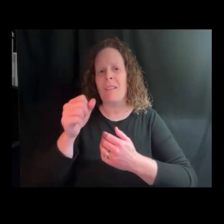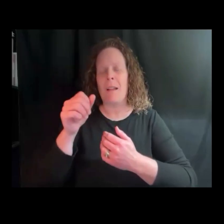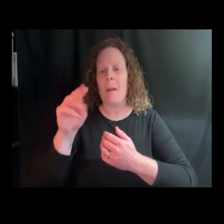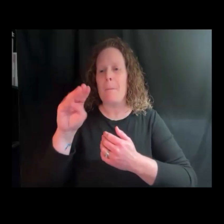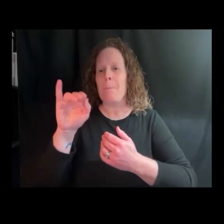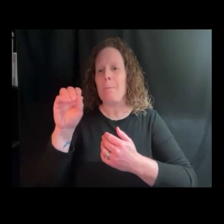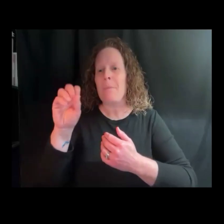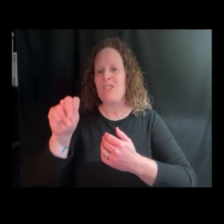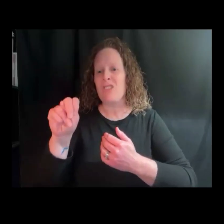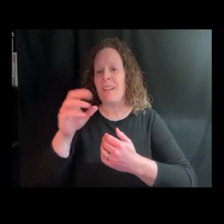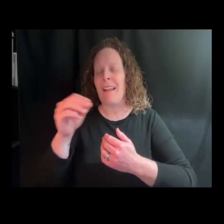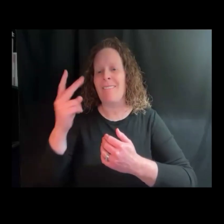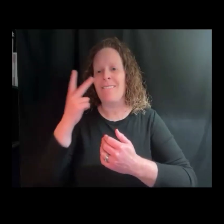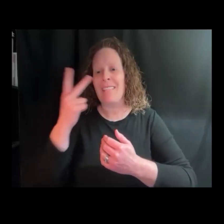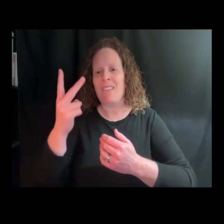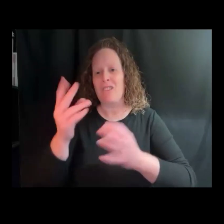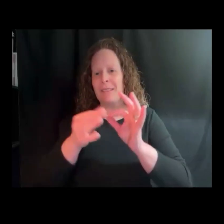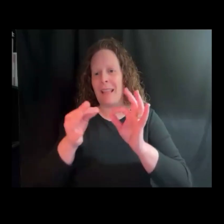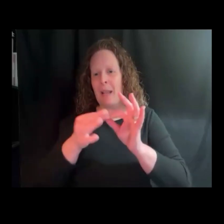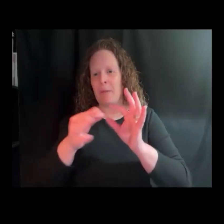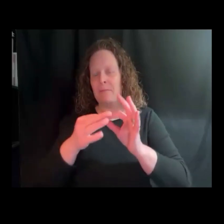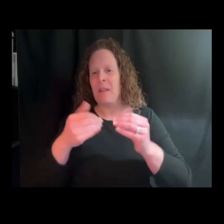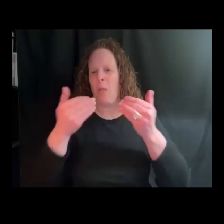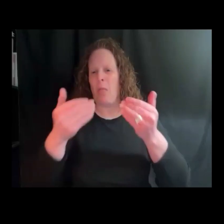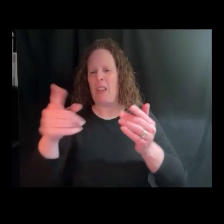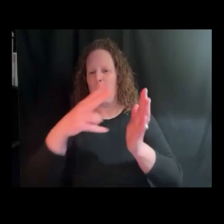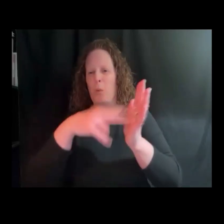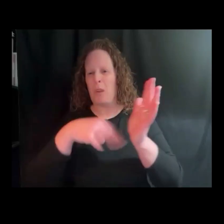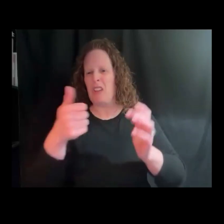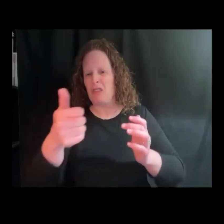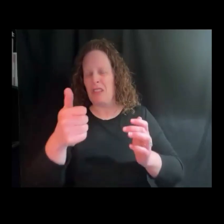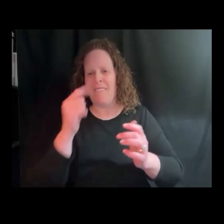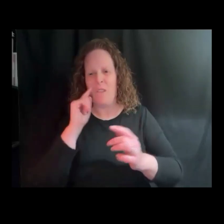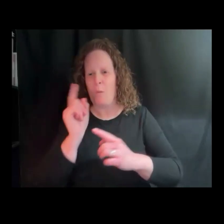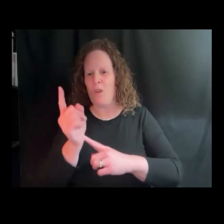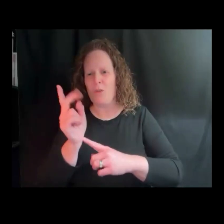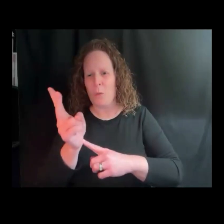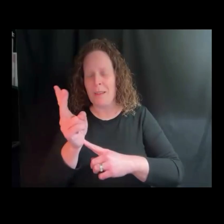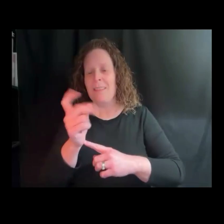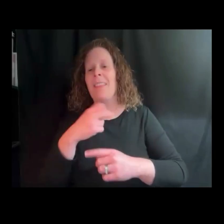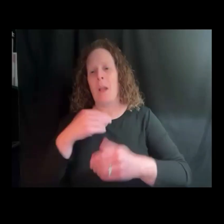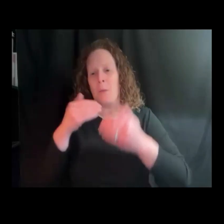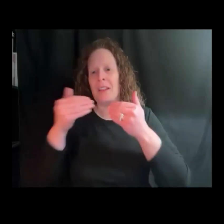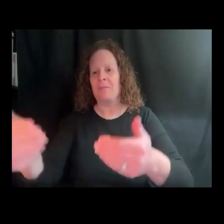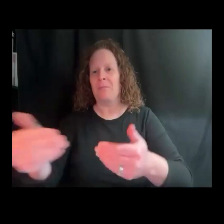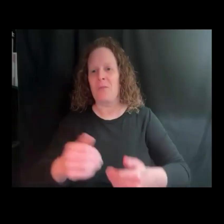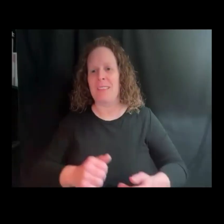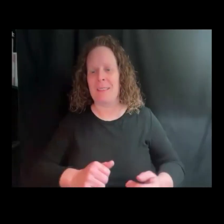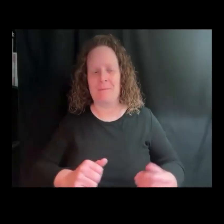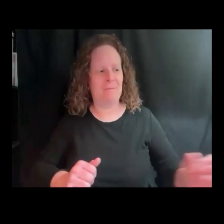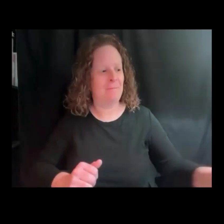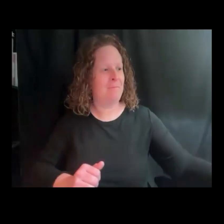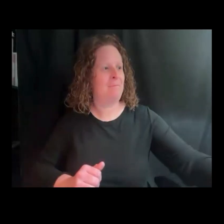So my project mission has a mission and vision statement. My project has a mission and vision statement.